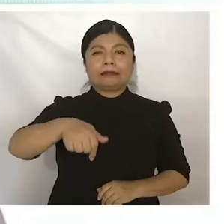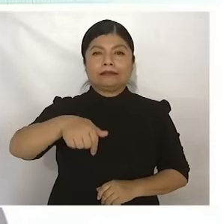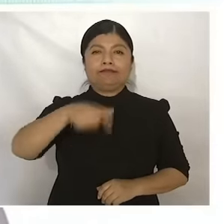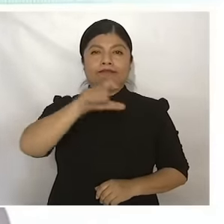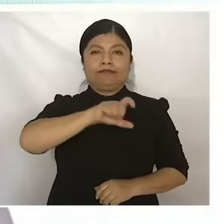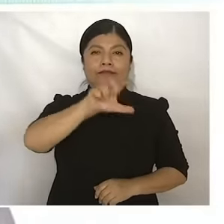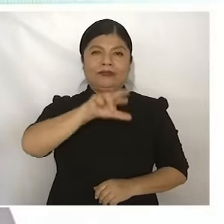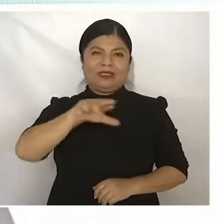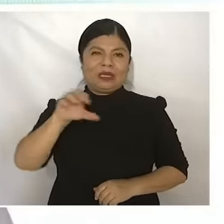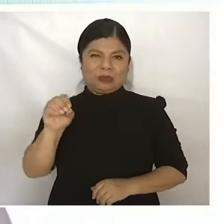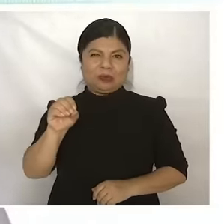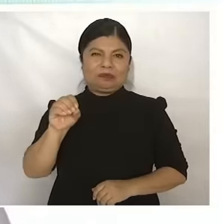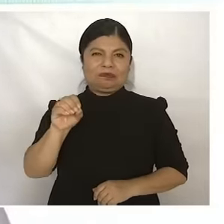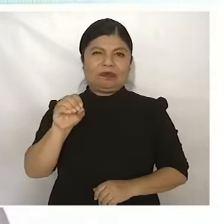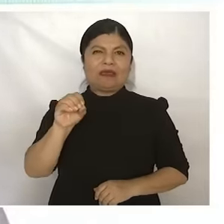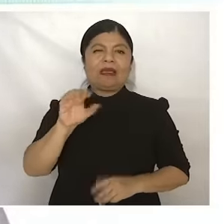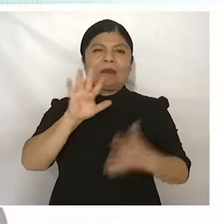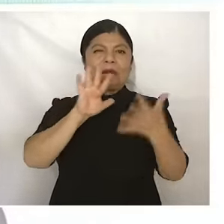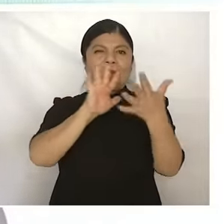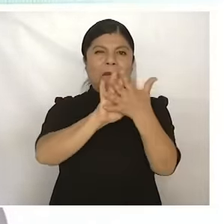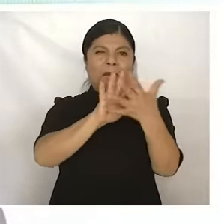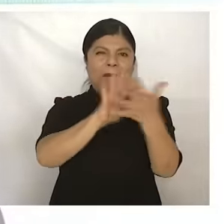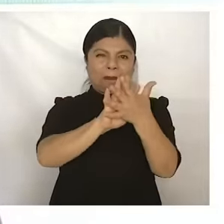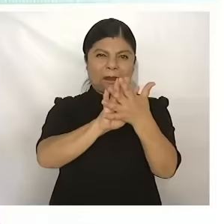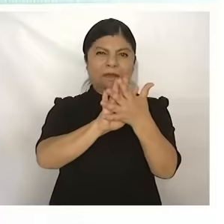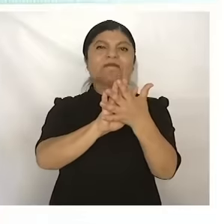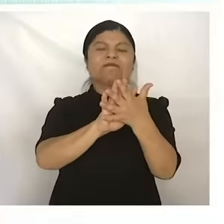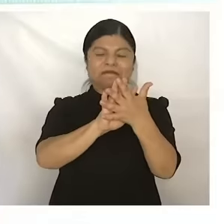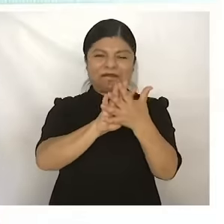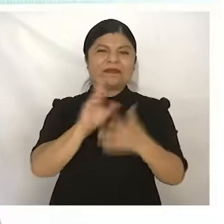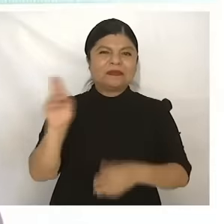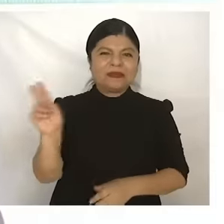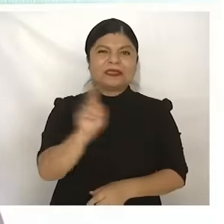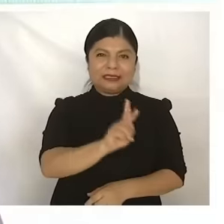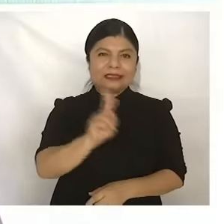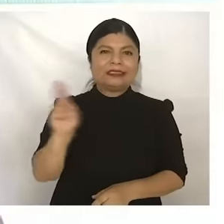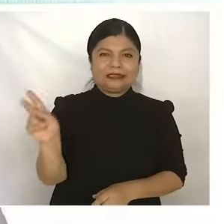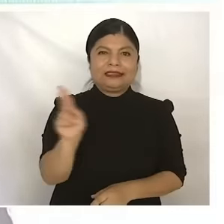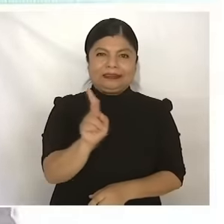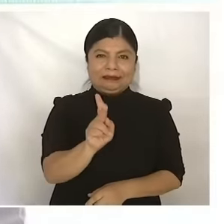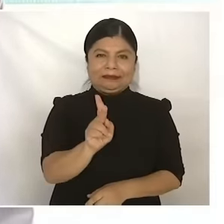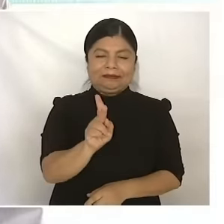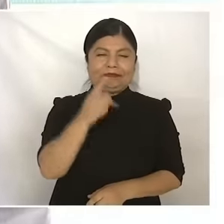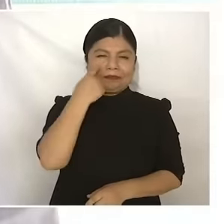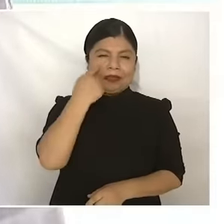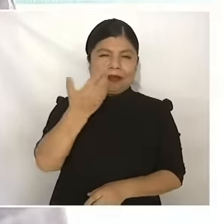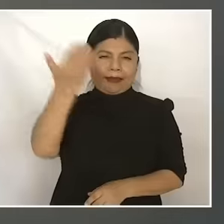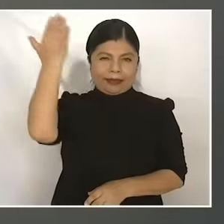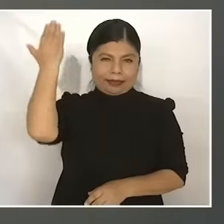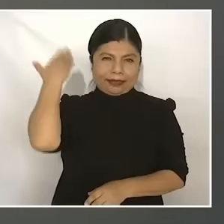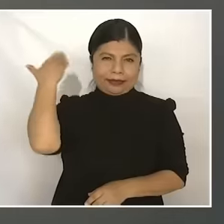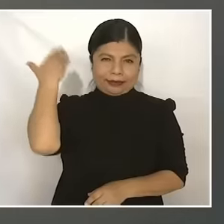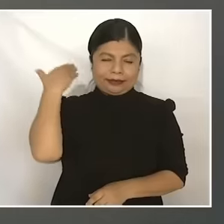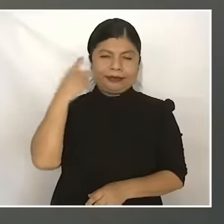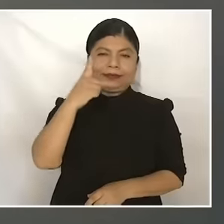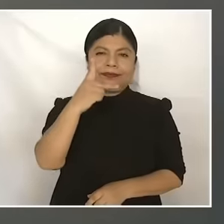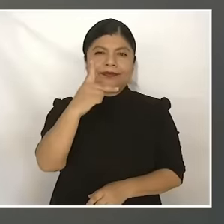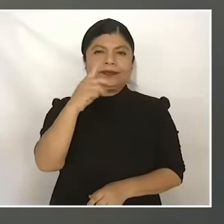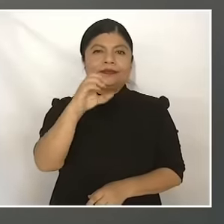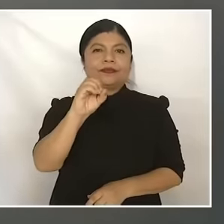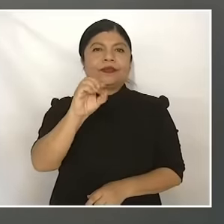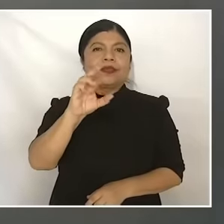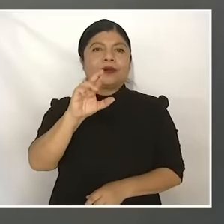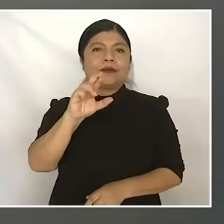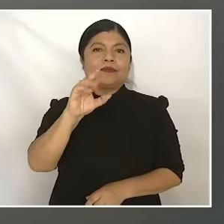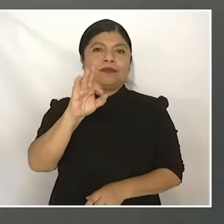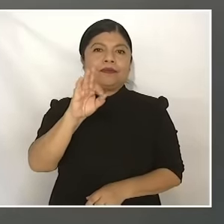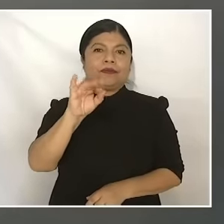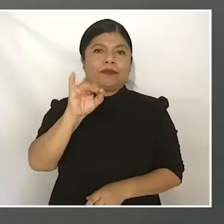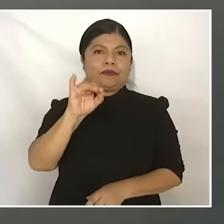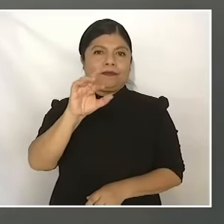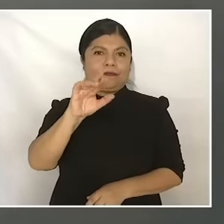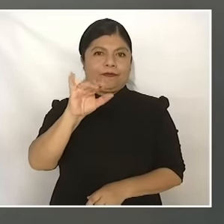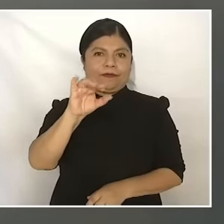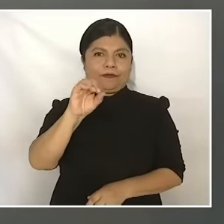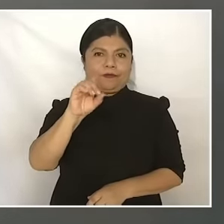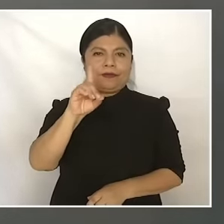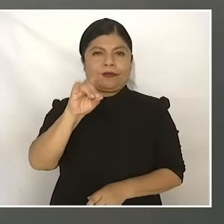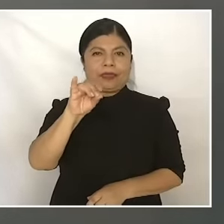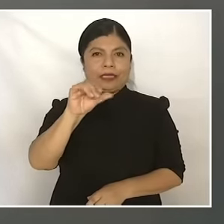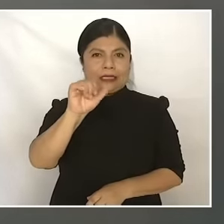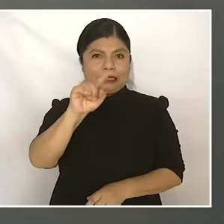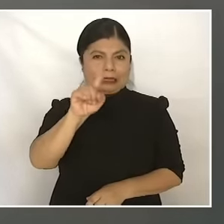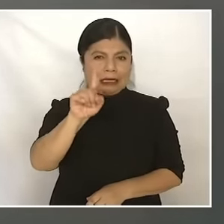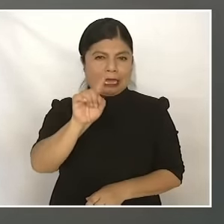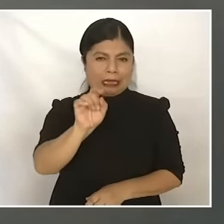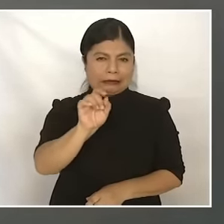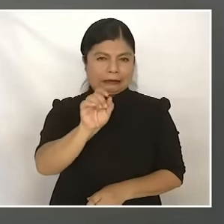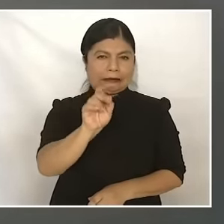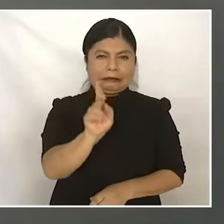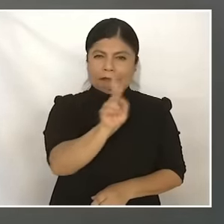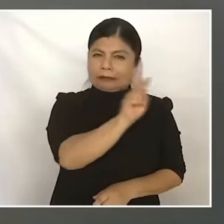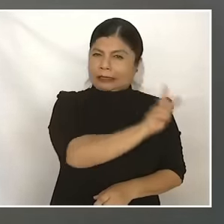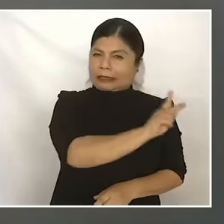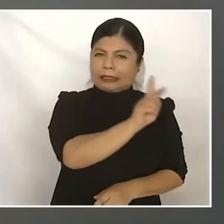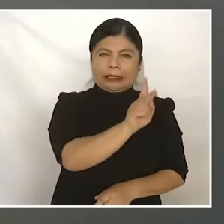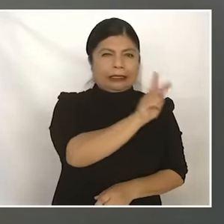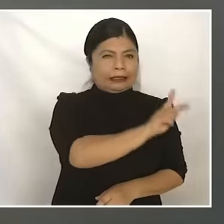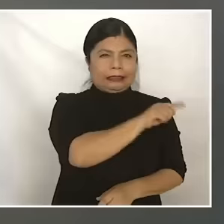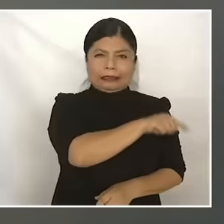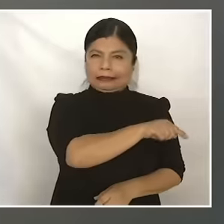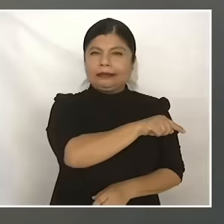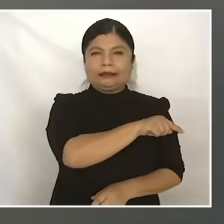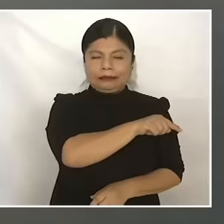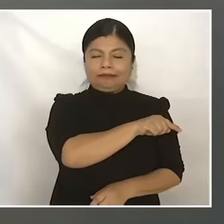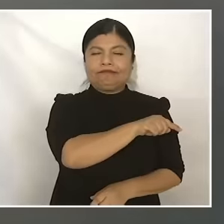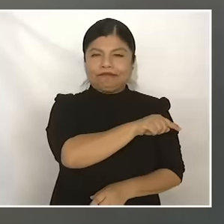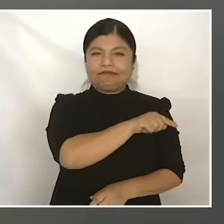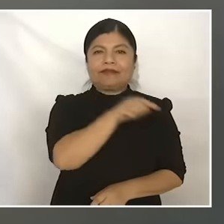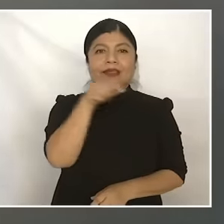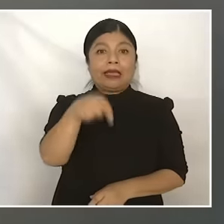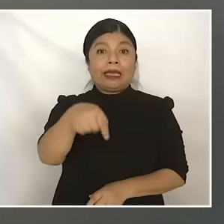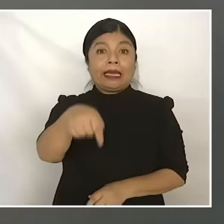Porfiriato look eh what is now this paradise was a They sent the leaders of